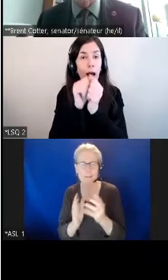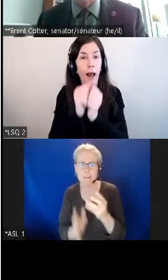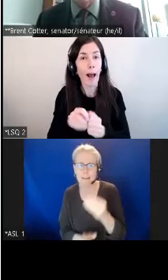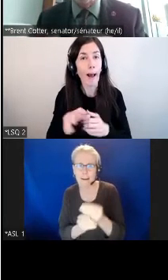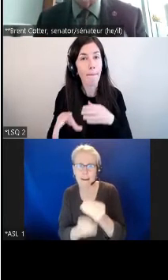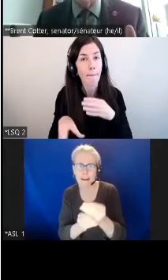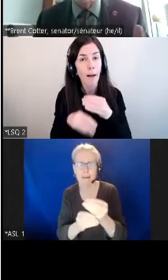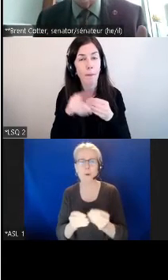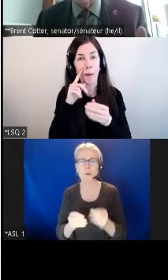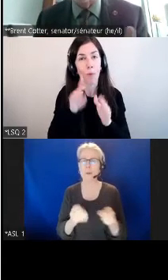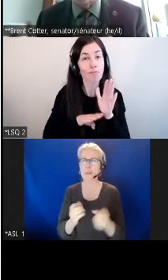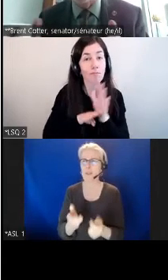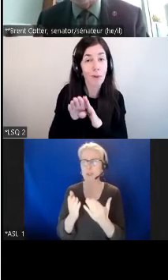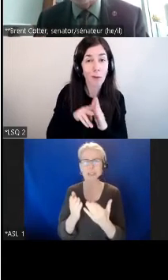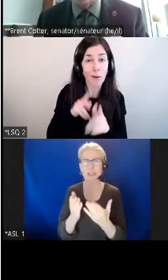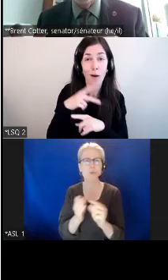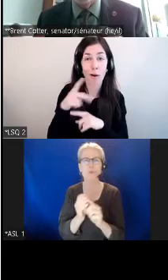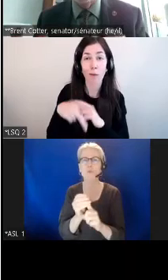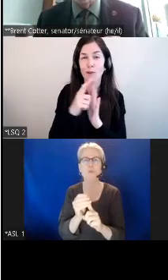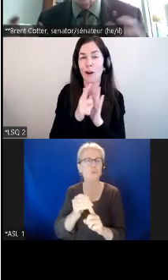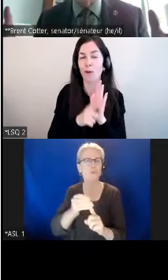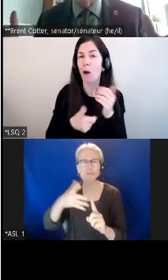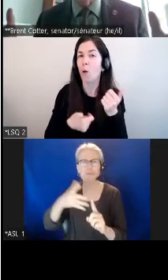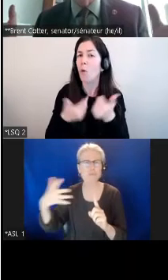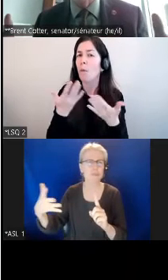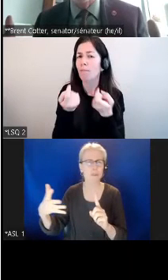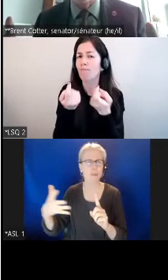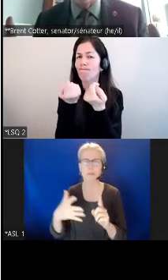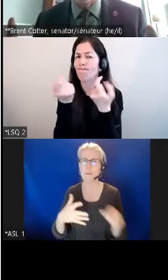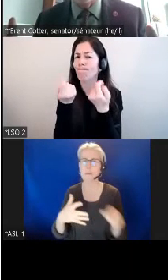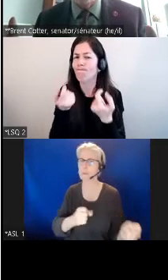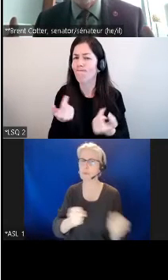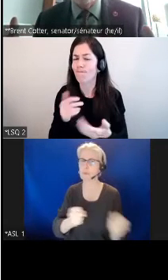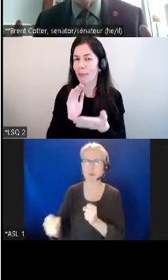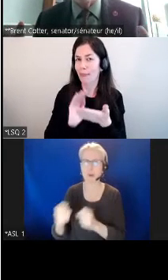THIN IT OUT BECAUSE MAYBE THE COMMITTEE THINKS IT'S TOO STRONG OF A BILL, FOR EXAMPLE.